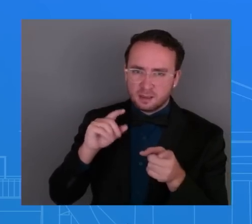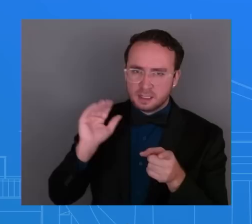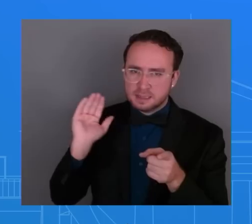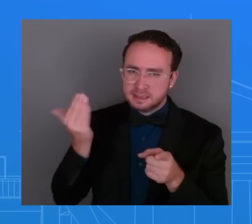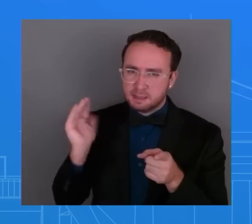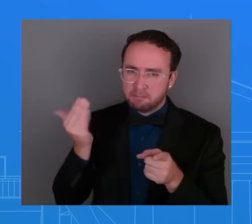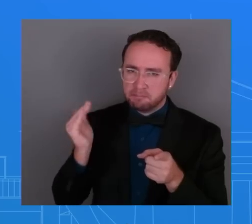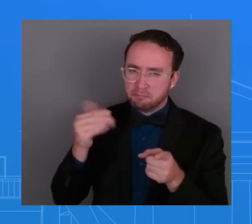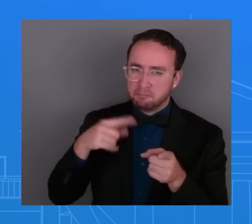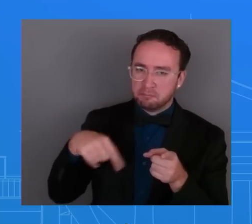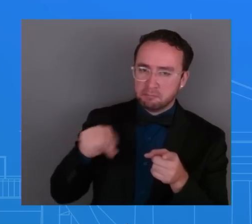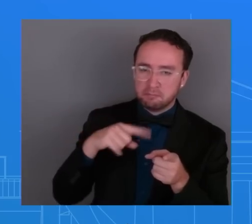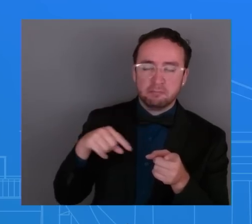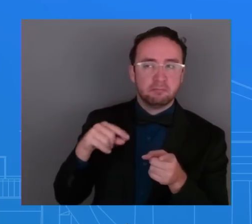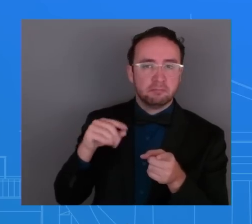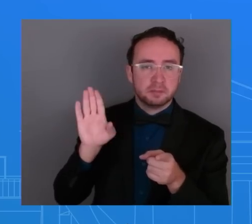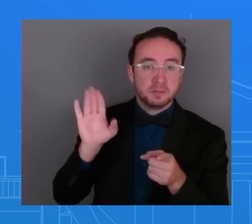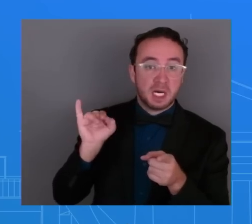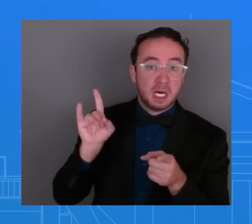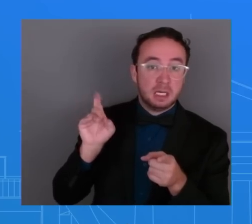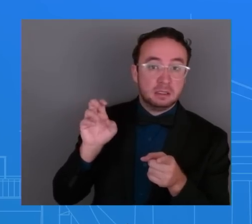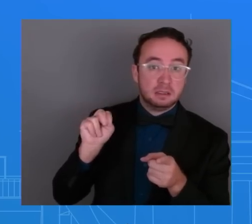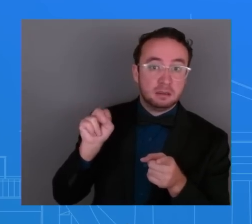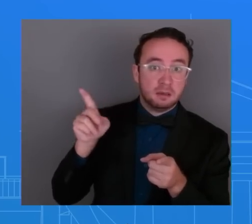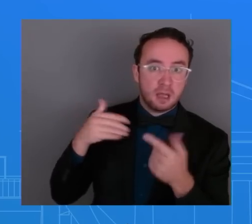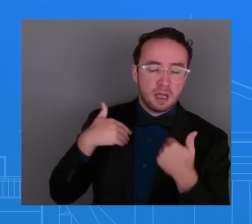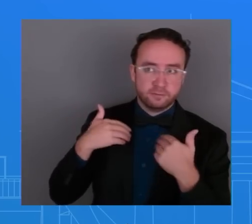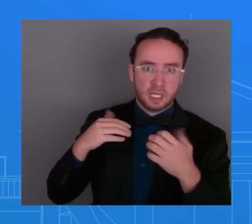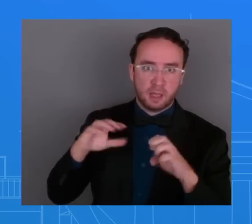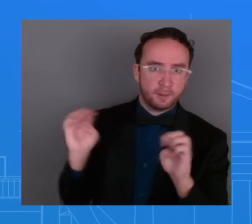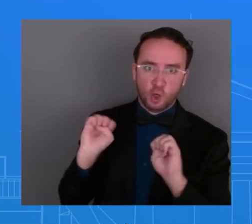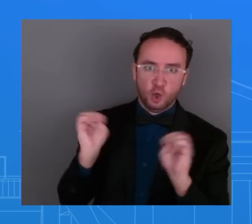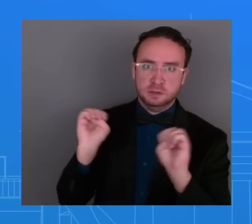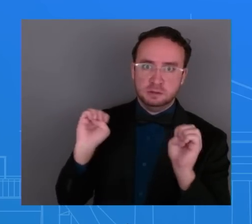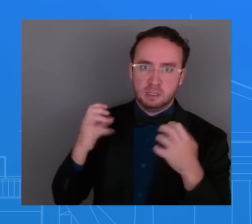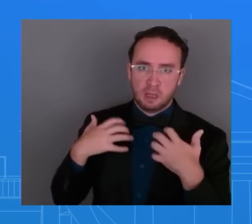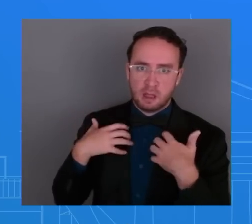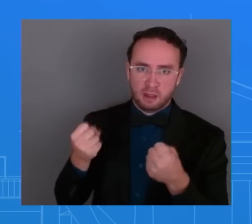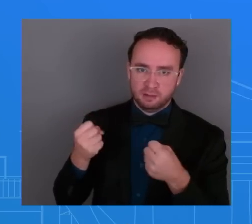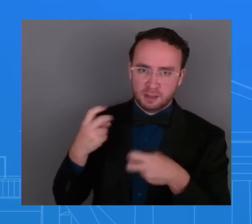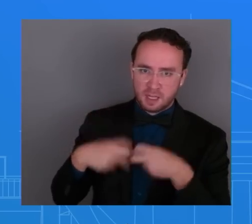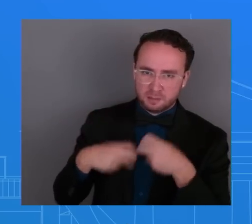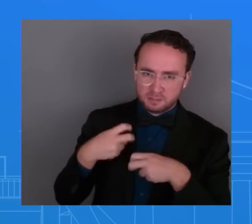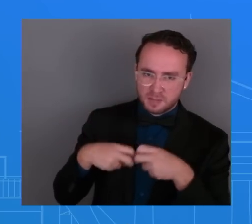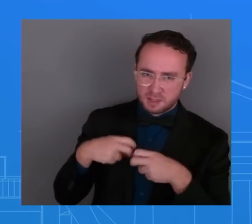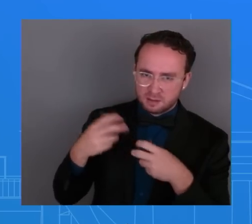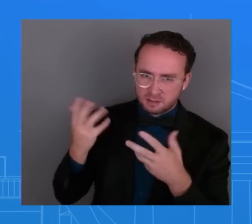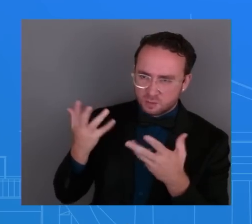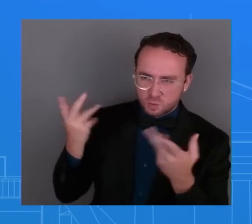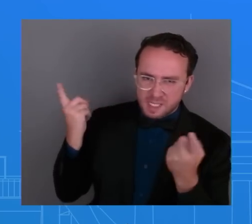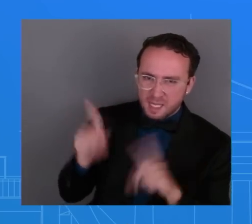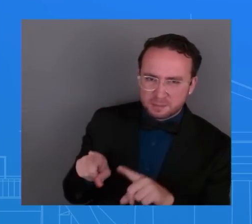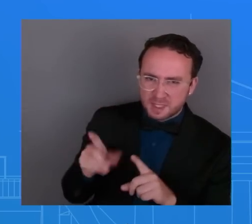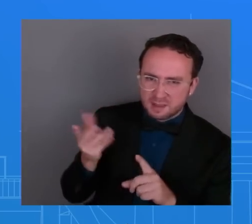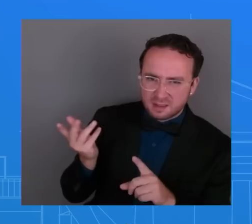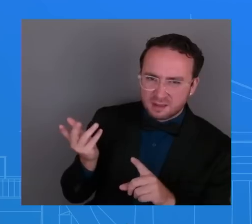Ms. Jean-Pierre: He was not. As you know, the president, when we were in Vegas, tested positive for COVID. The Press: Ms. Jean-Pierre: We let you all know. And then we flew back here.